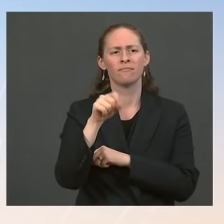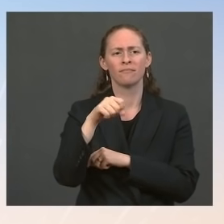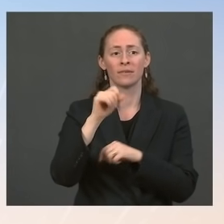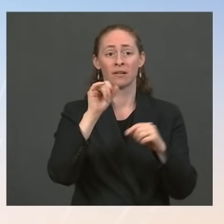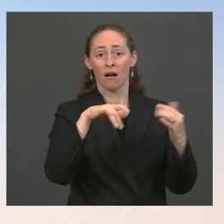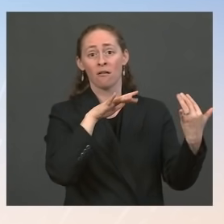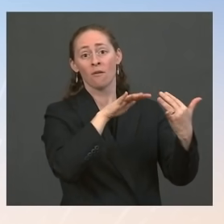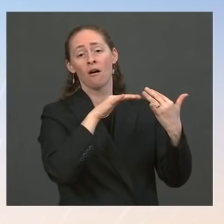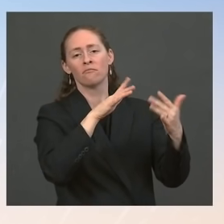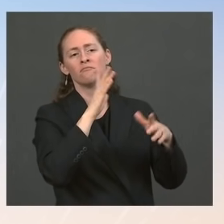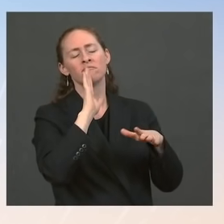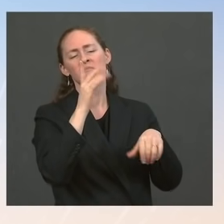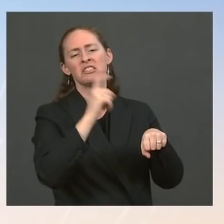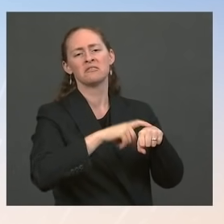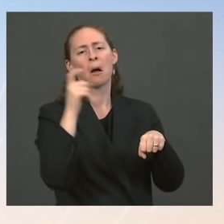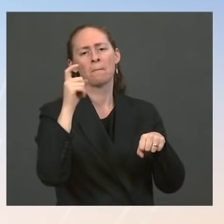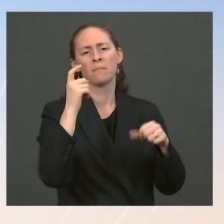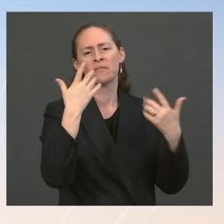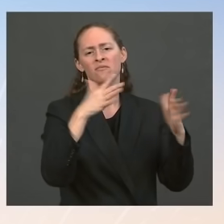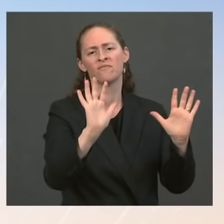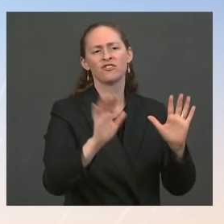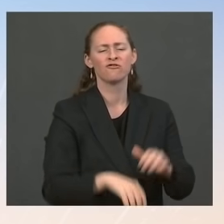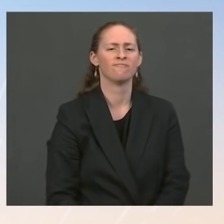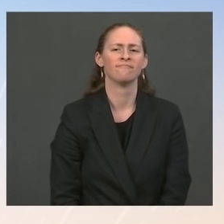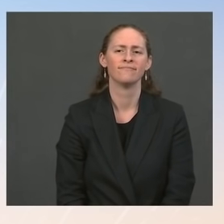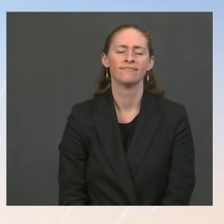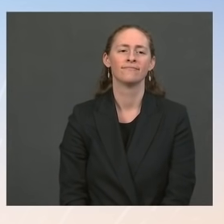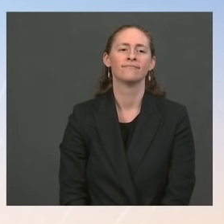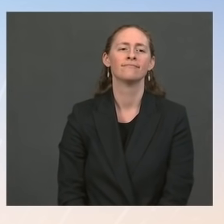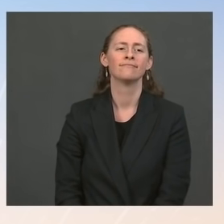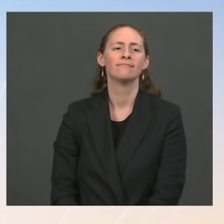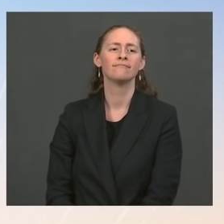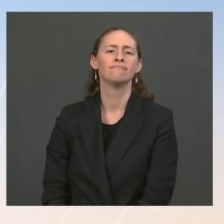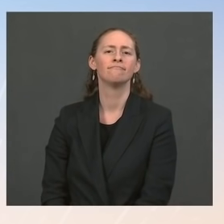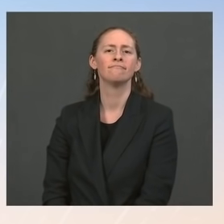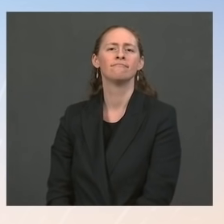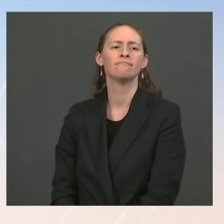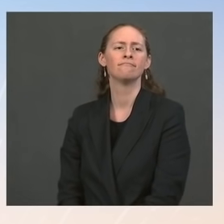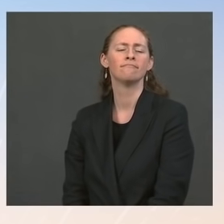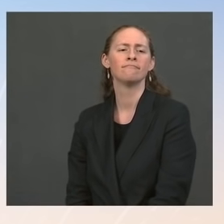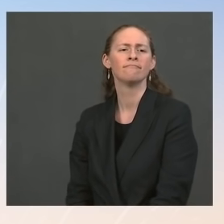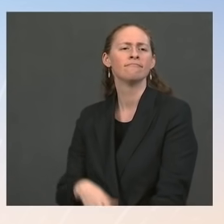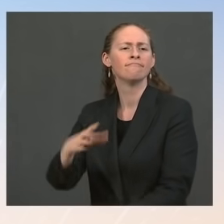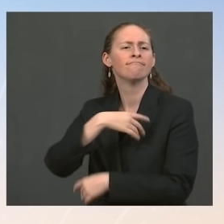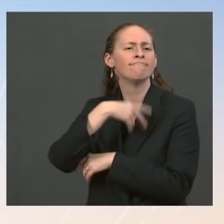The Press: And a couple on the domestic agenda. I understand what you're saying about asking Senators Sinema and Manchin,